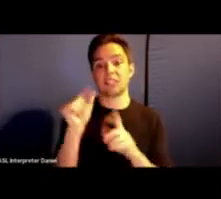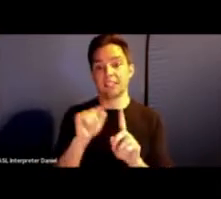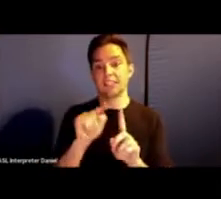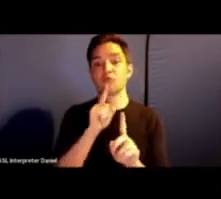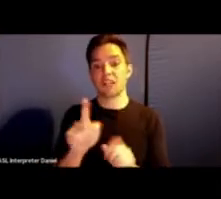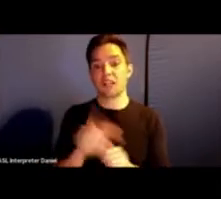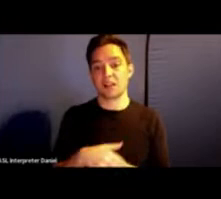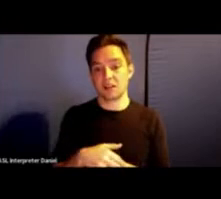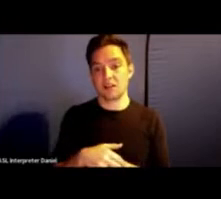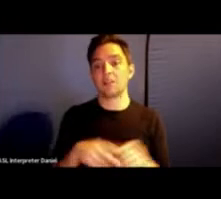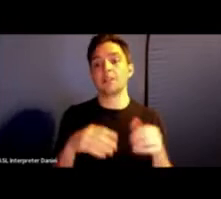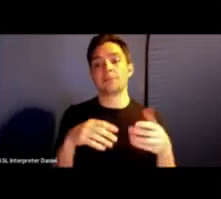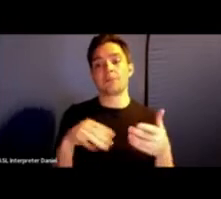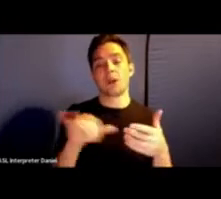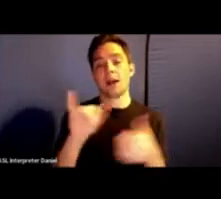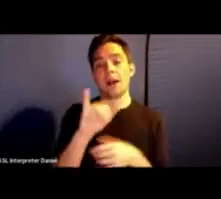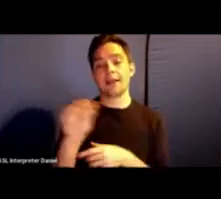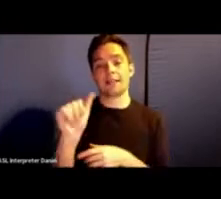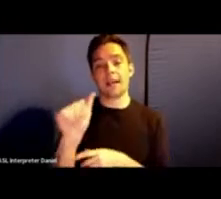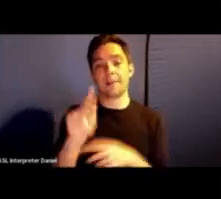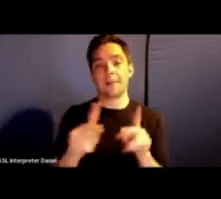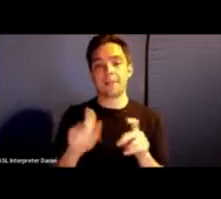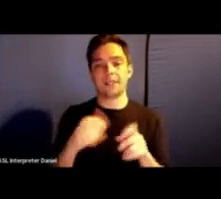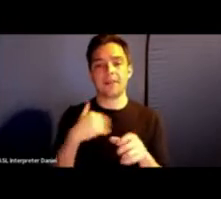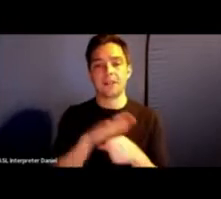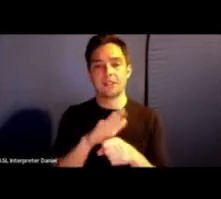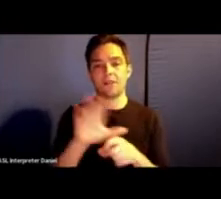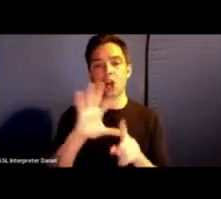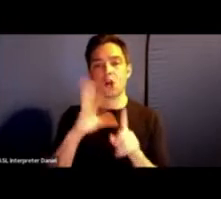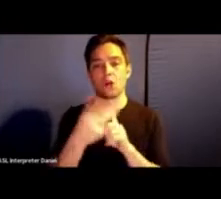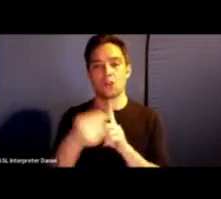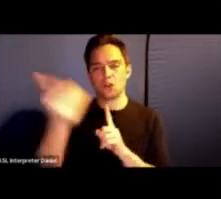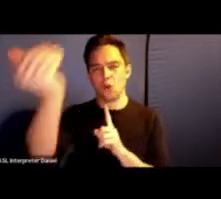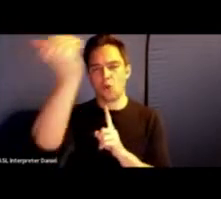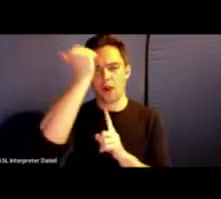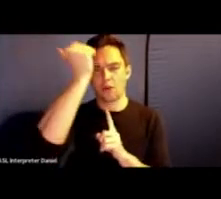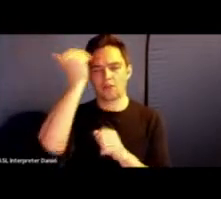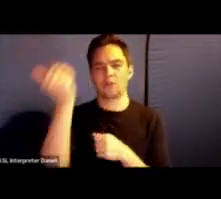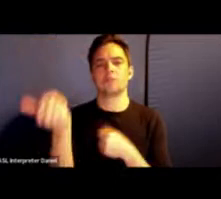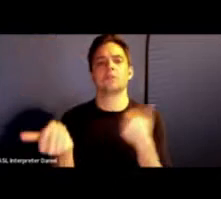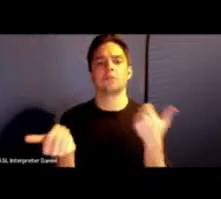also believe that I need people must have enough cultural awareness. To be able to work